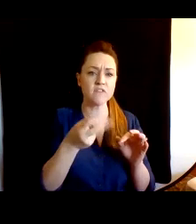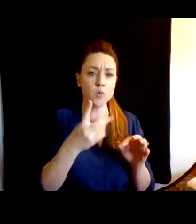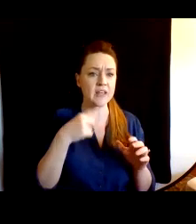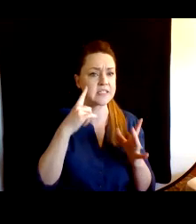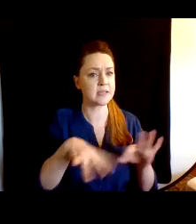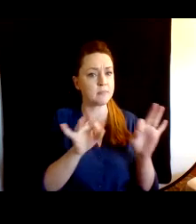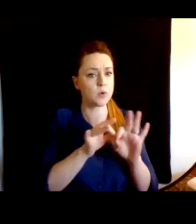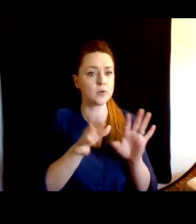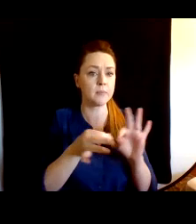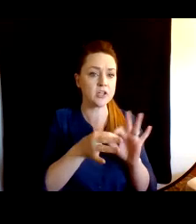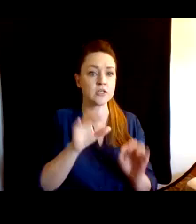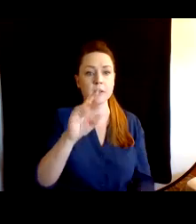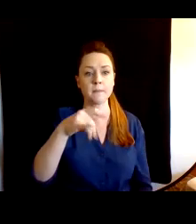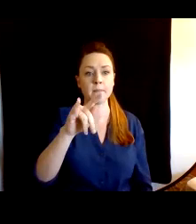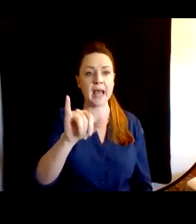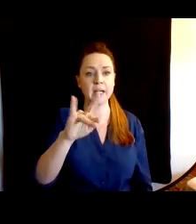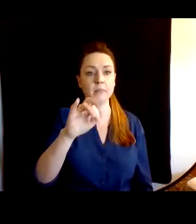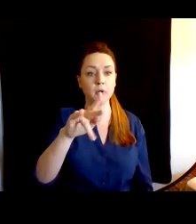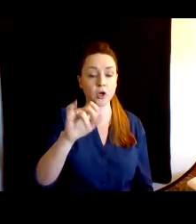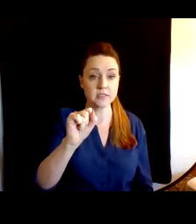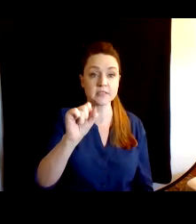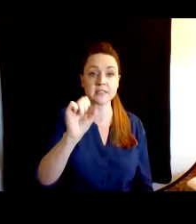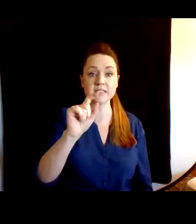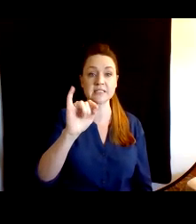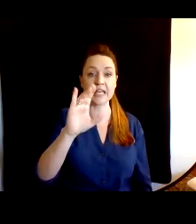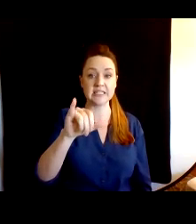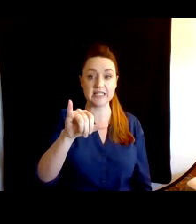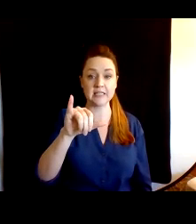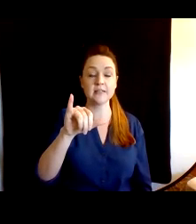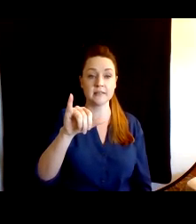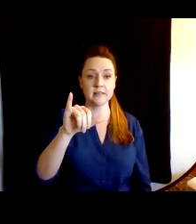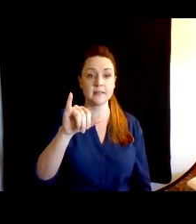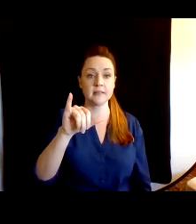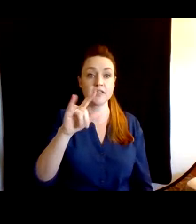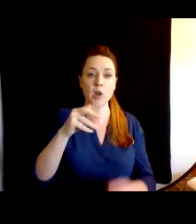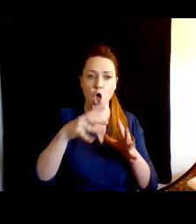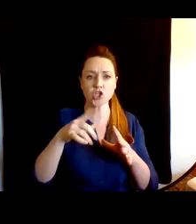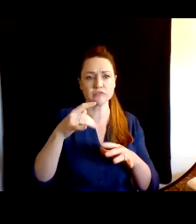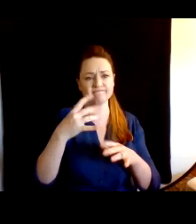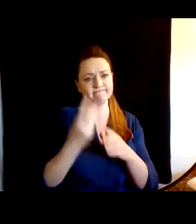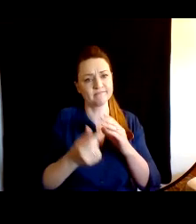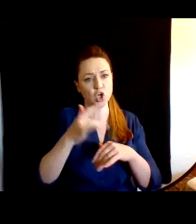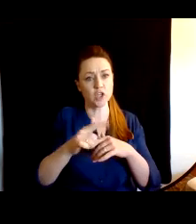Patty Berne, Stacey Park Milbern, who we lost earlier this year, as well as Mia Mingus.